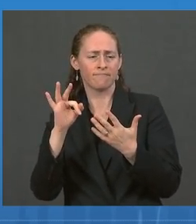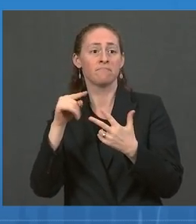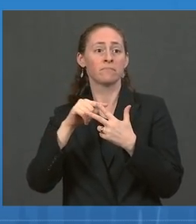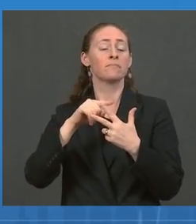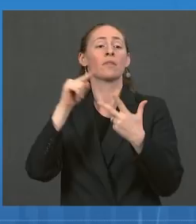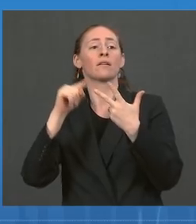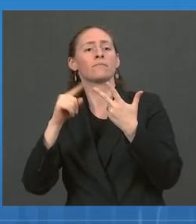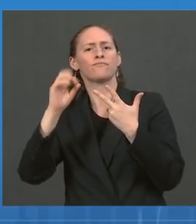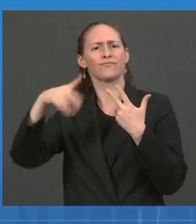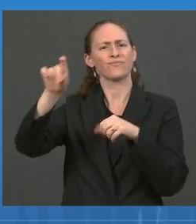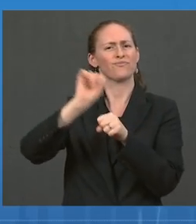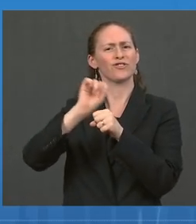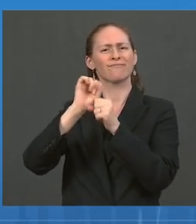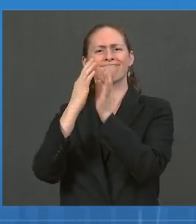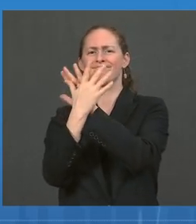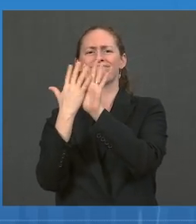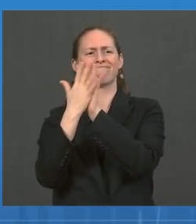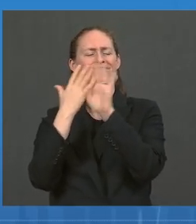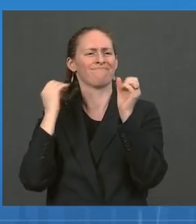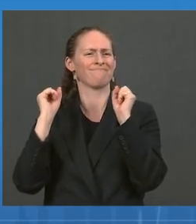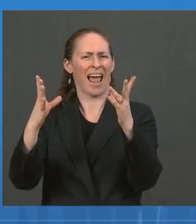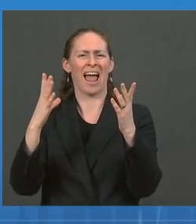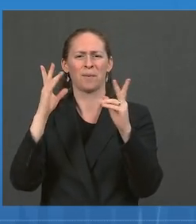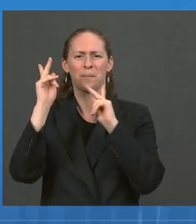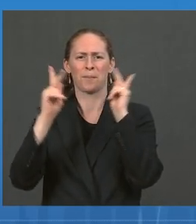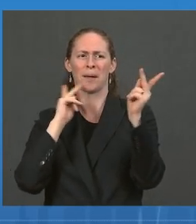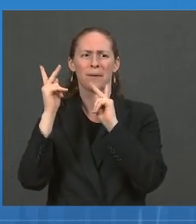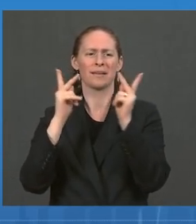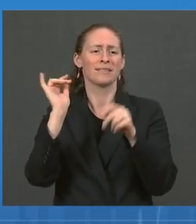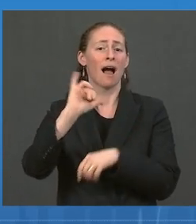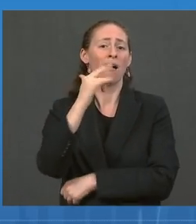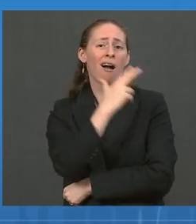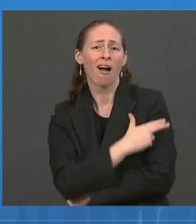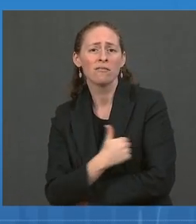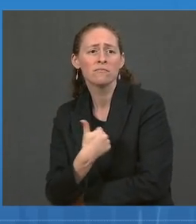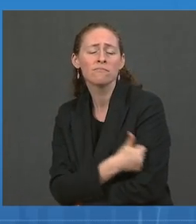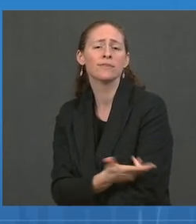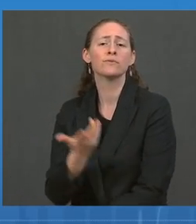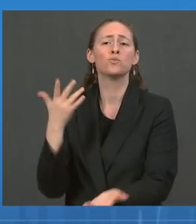setting like a hospital, school, grocery store, long-term care facility, or a homeless shelter.